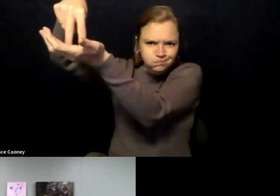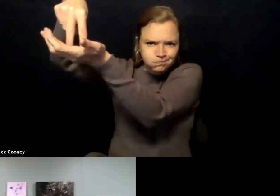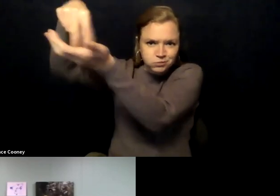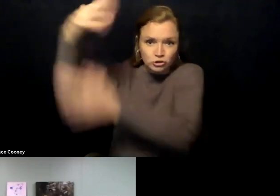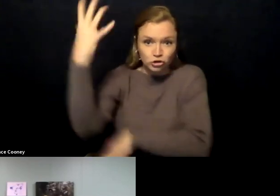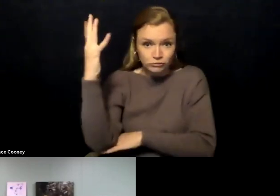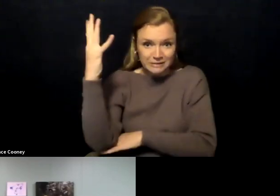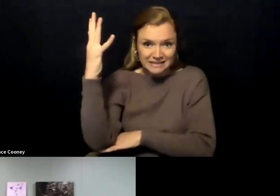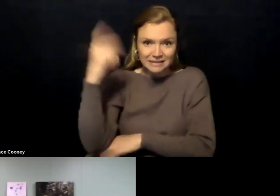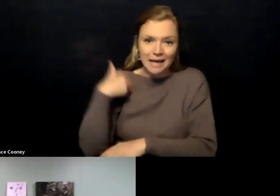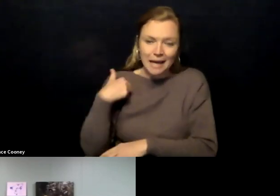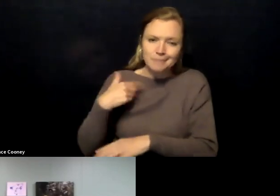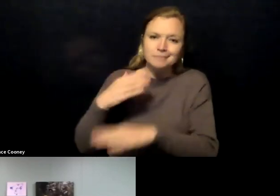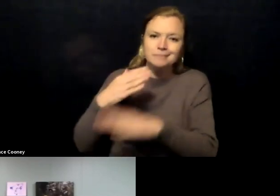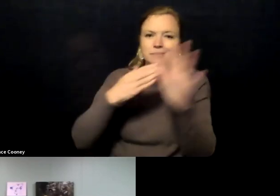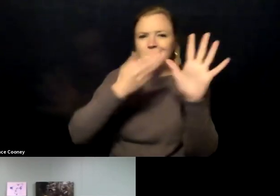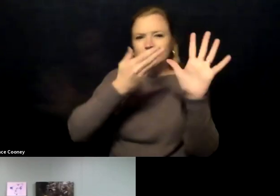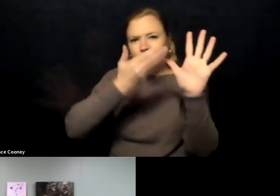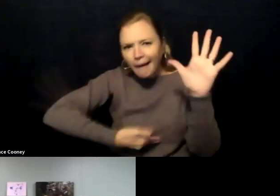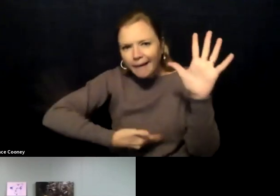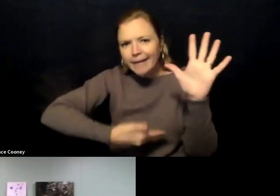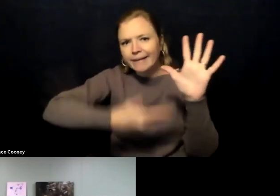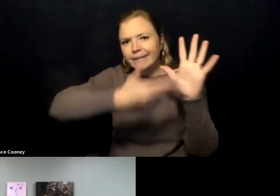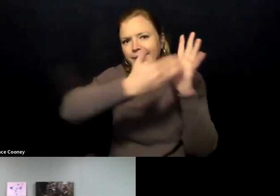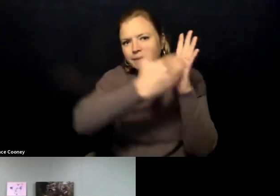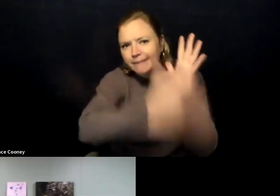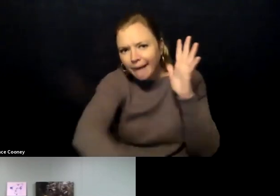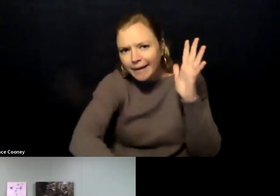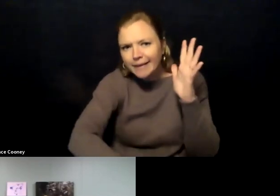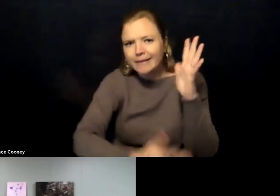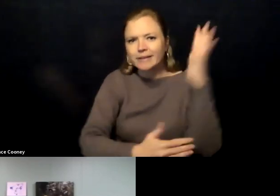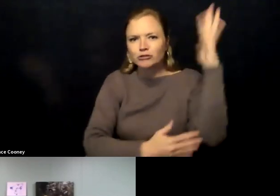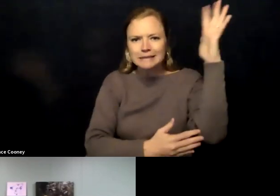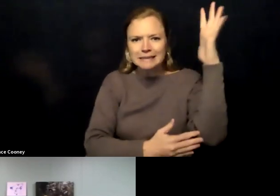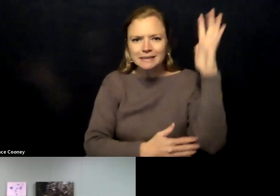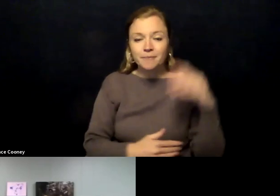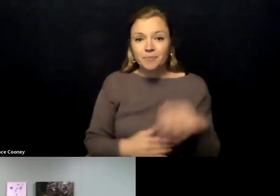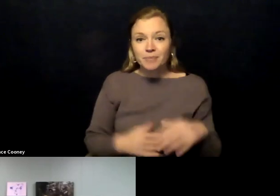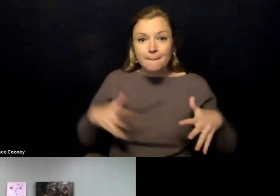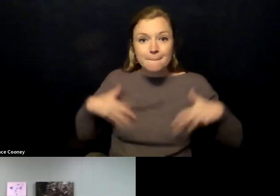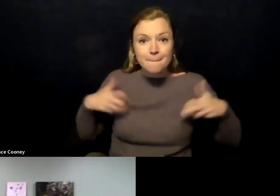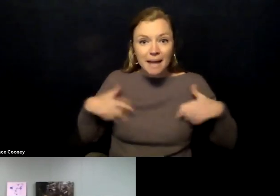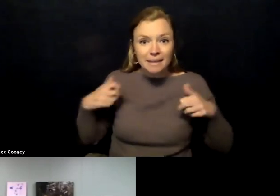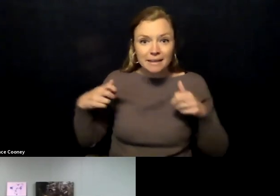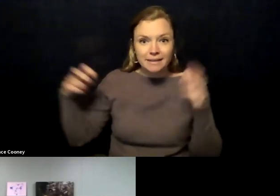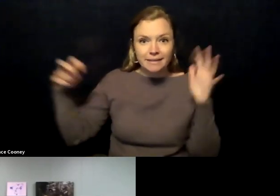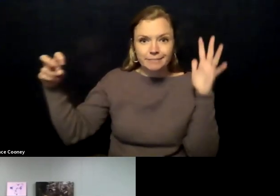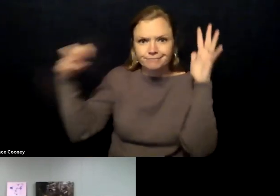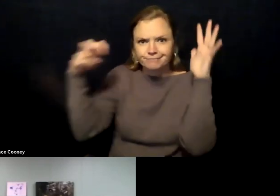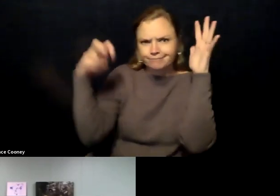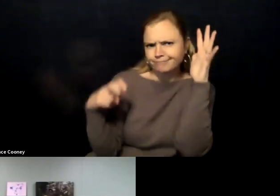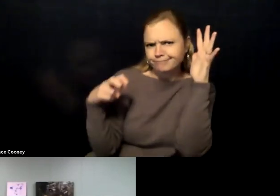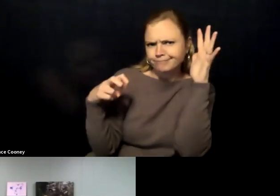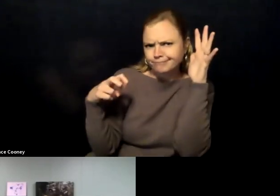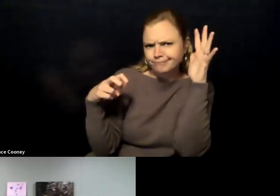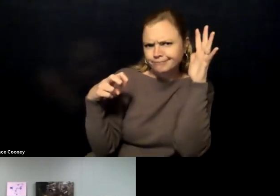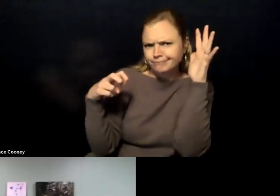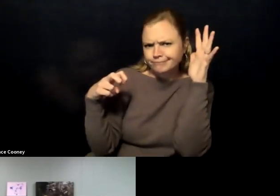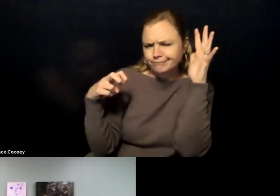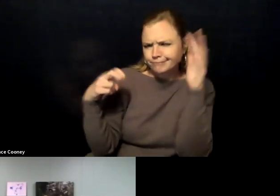and the female came over and she sort of sat about, two feet away from me, watching me and